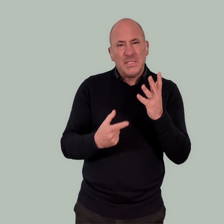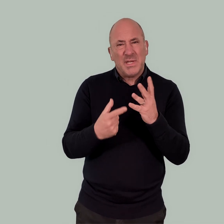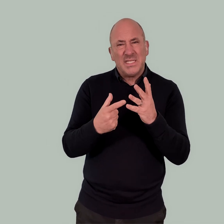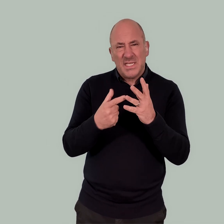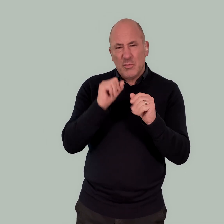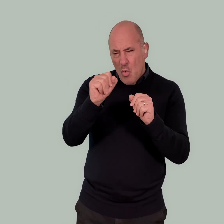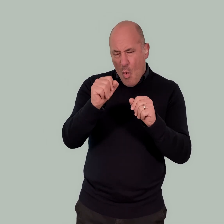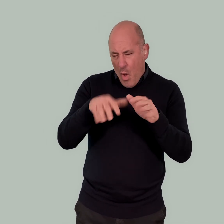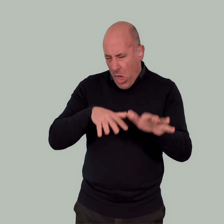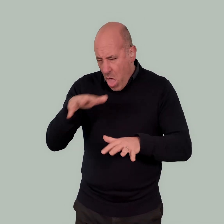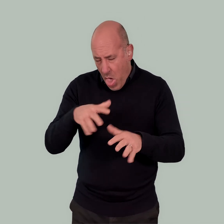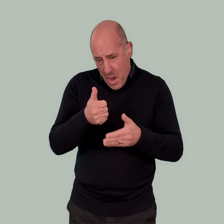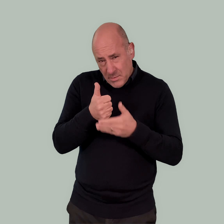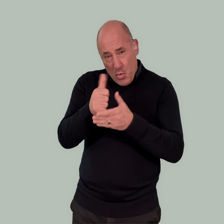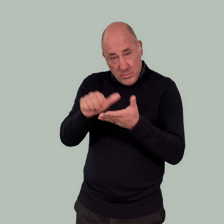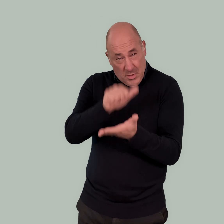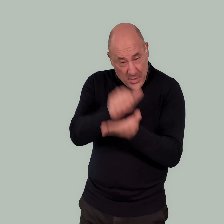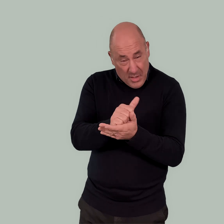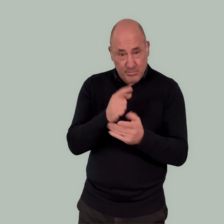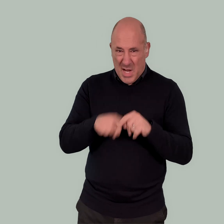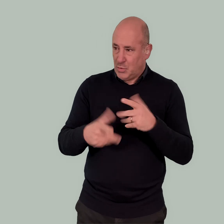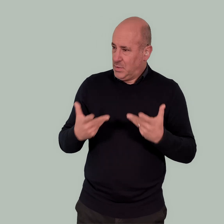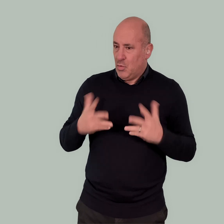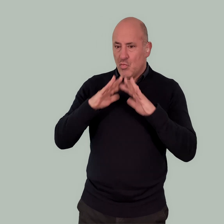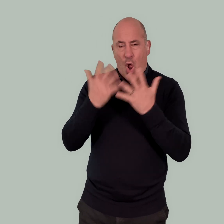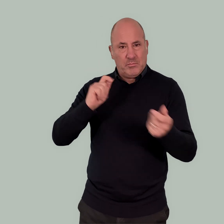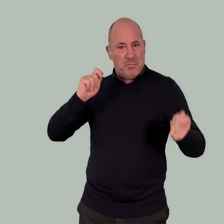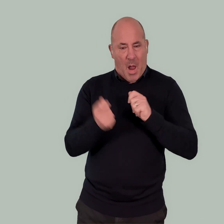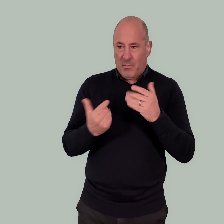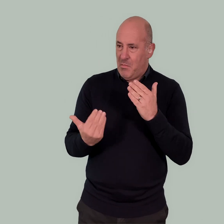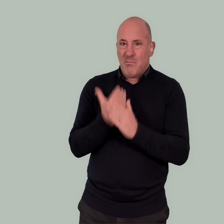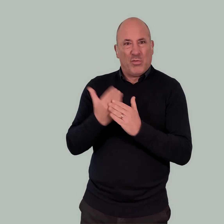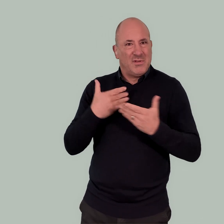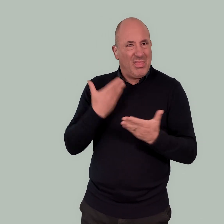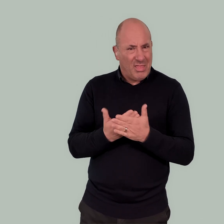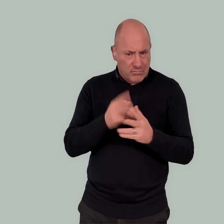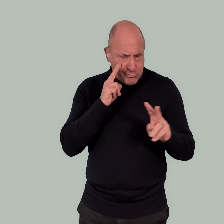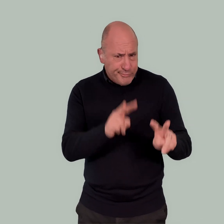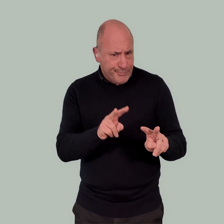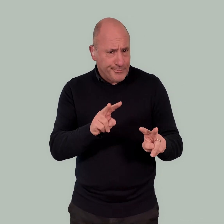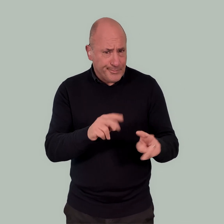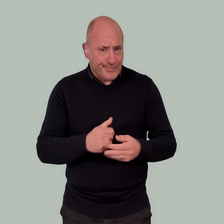and disability in the modern world.